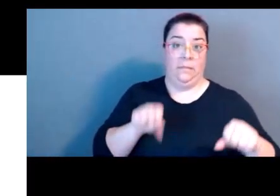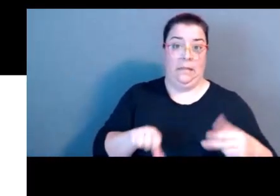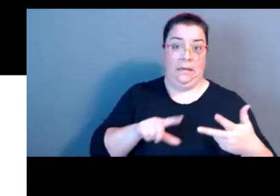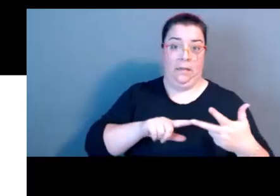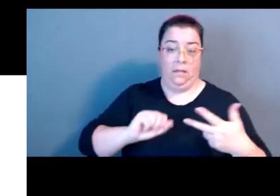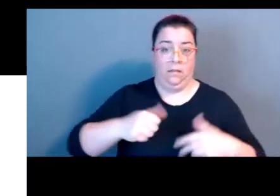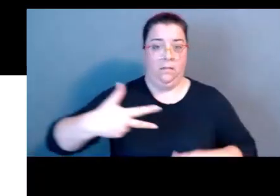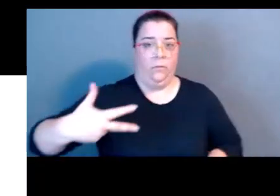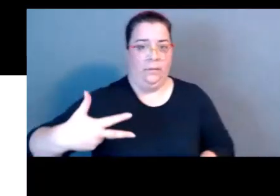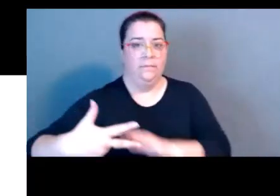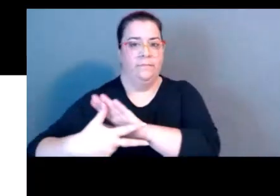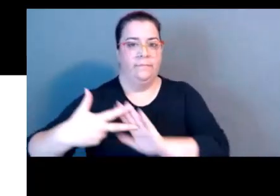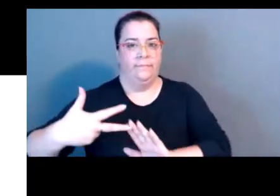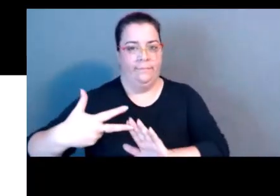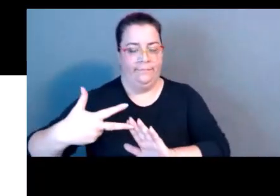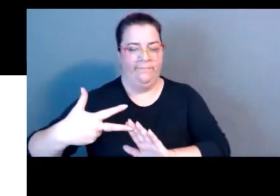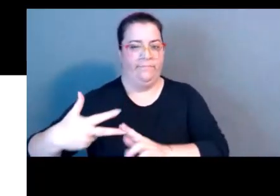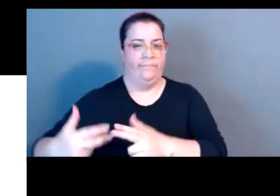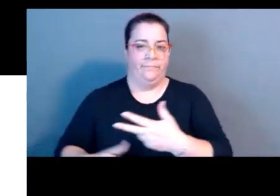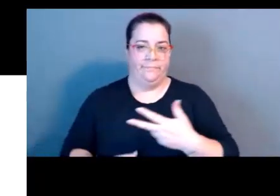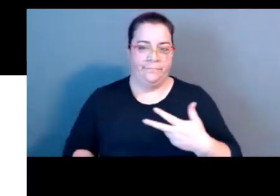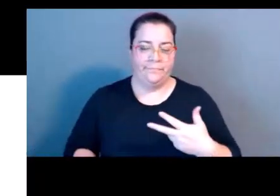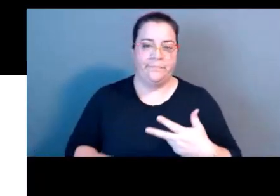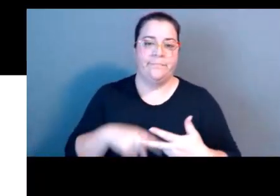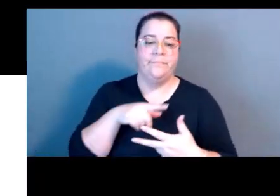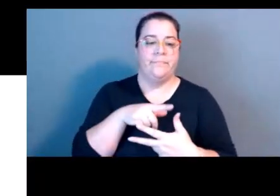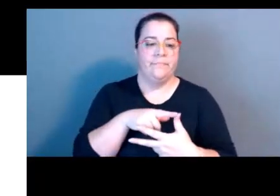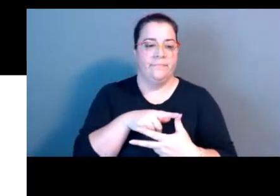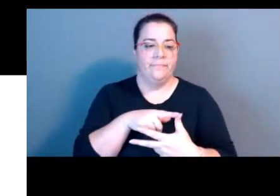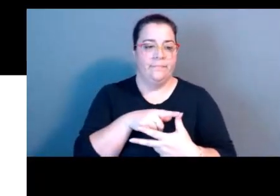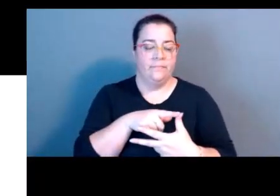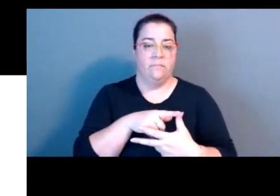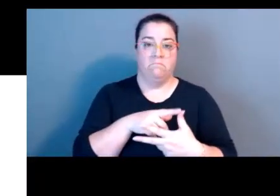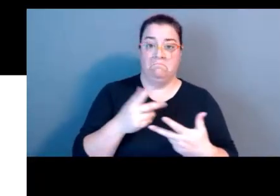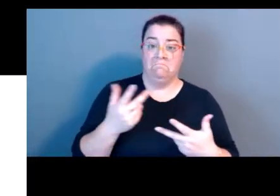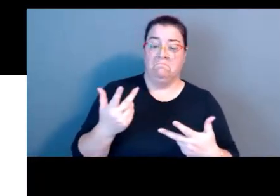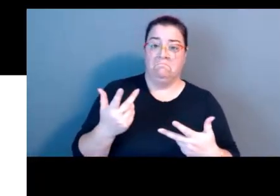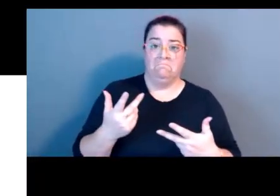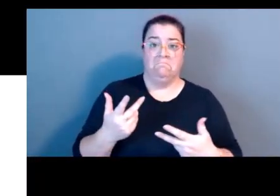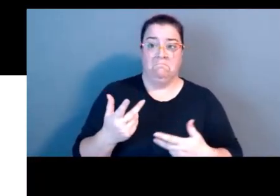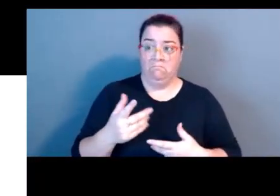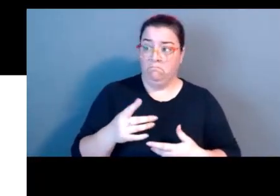Again, there are three sub-criteria. We have the suitability and involvement of the host.